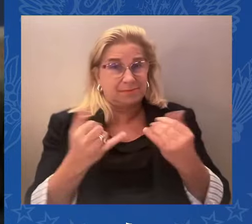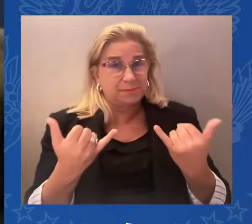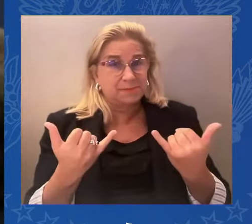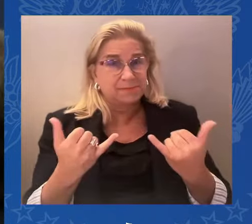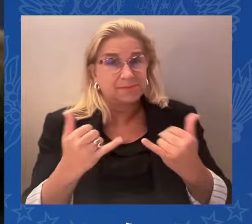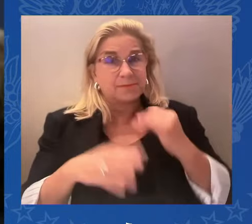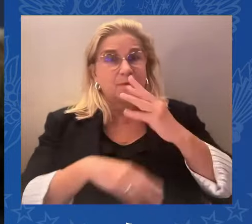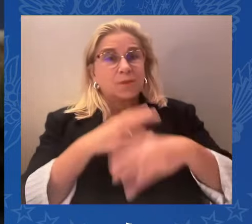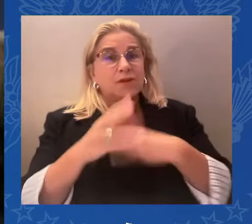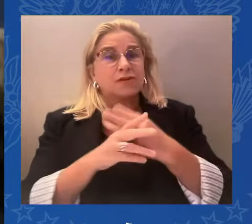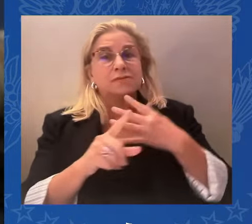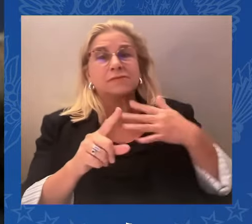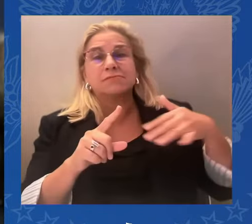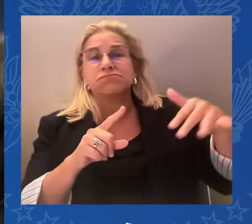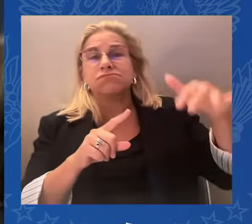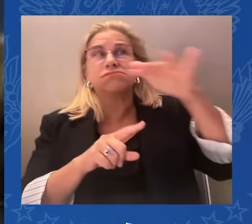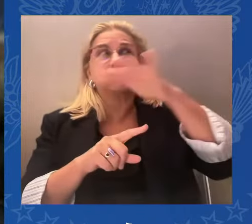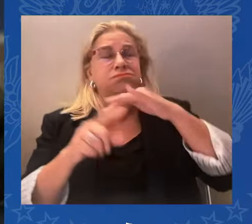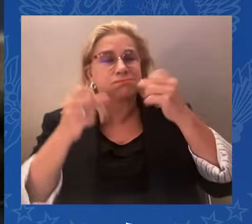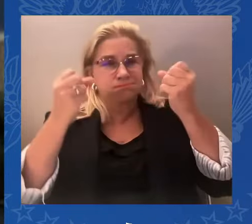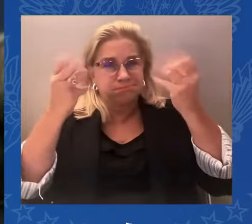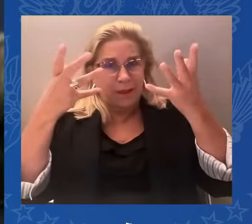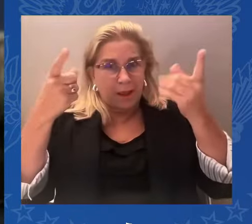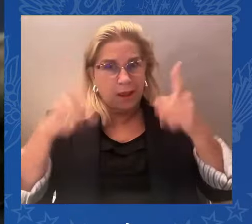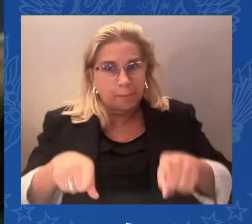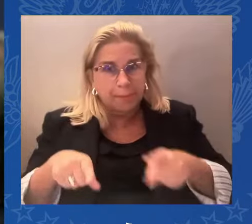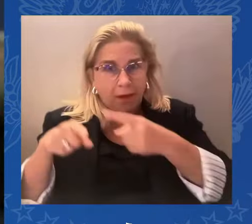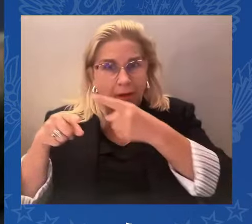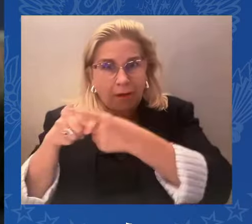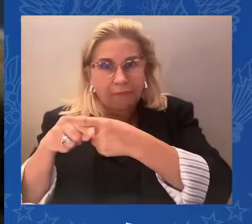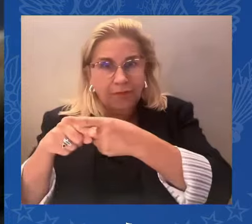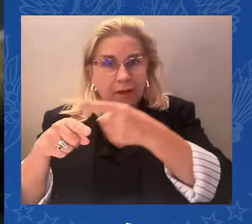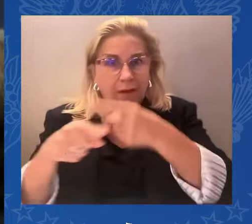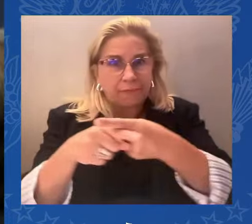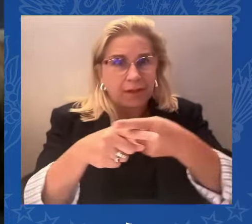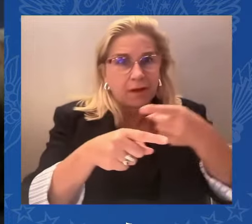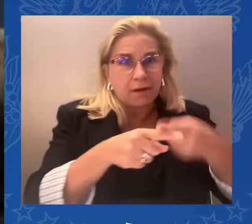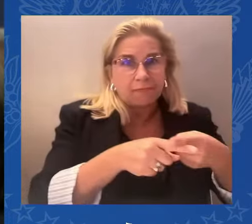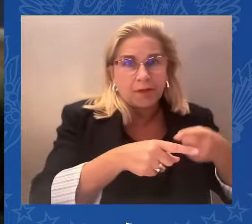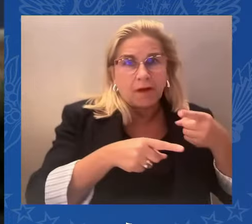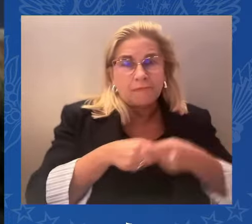At such a time, it is important for all of humanity